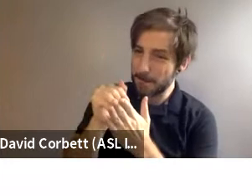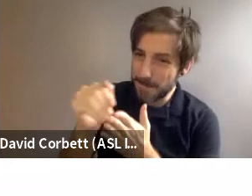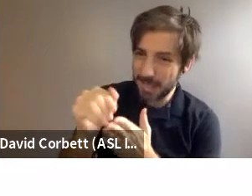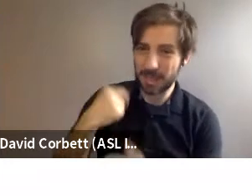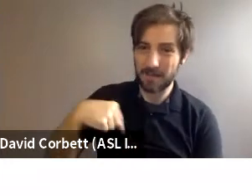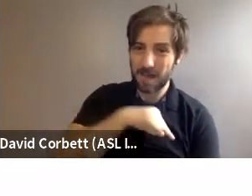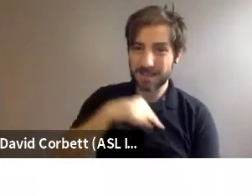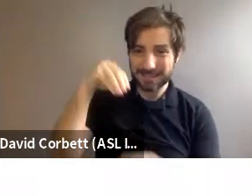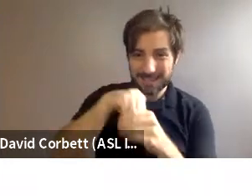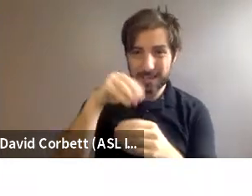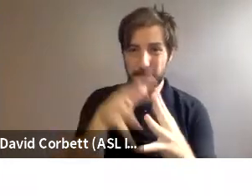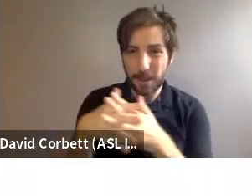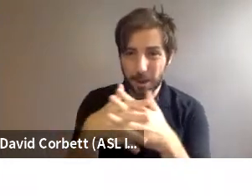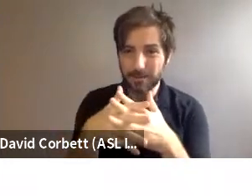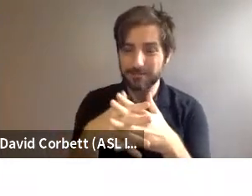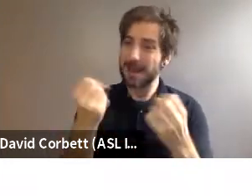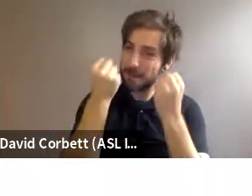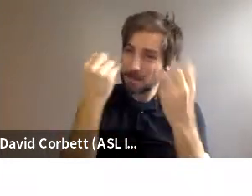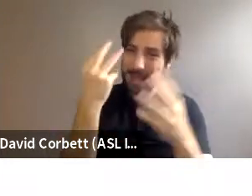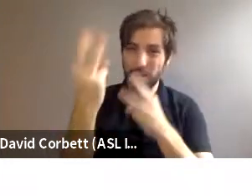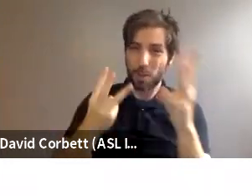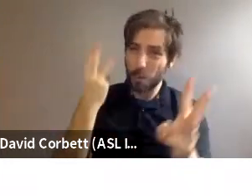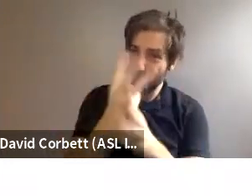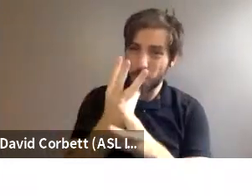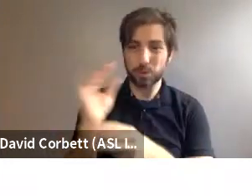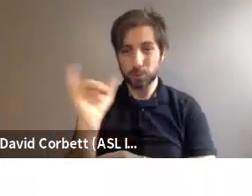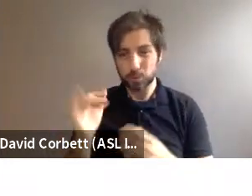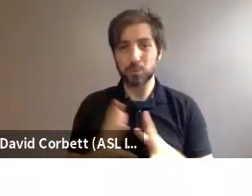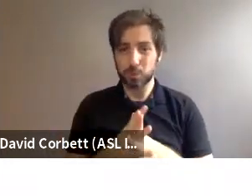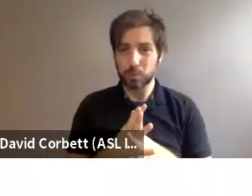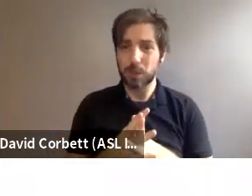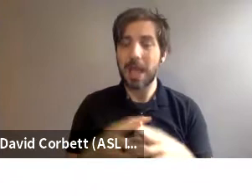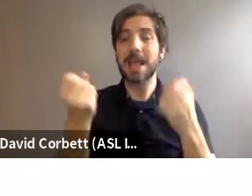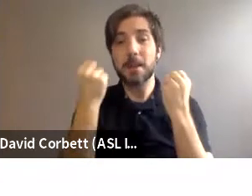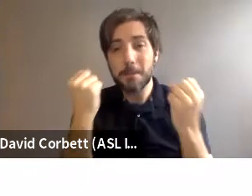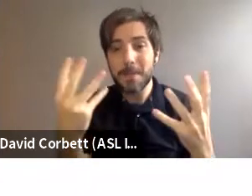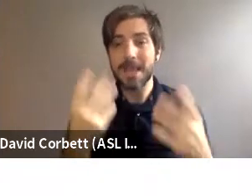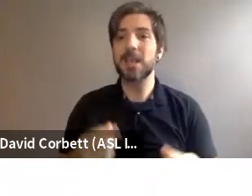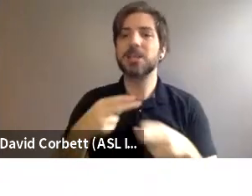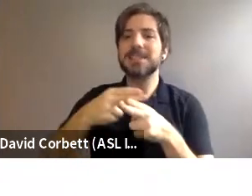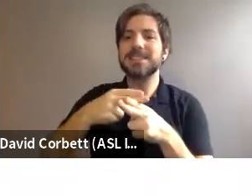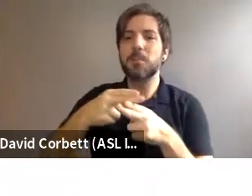worldwide and most people are temporarily able-bodied because through aging or illness